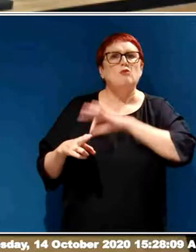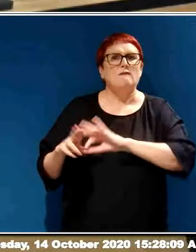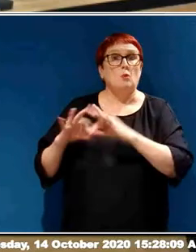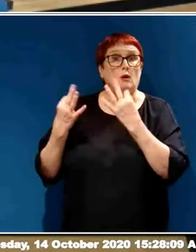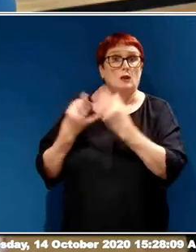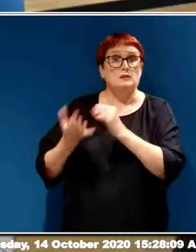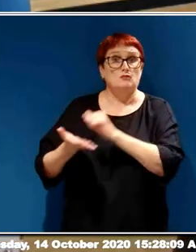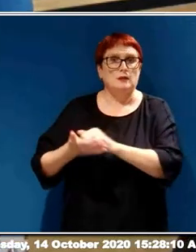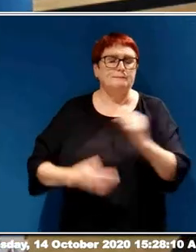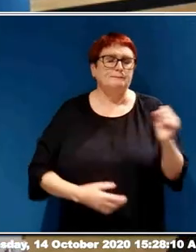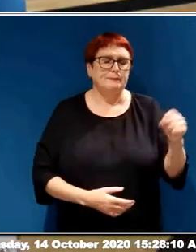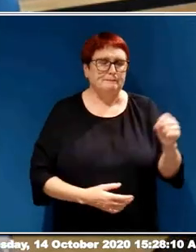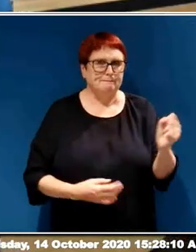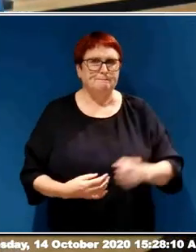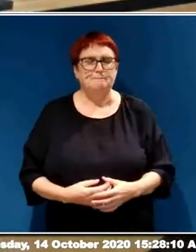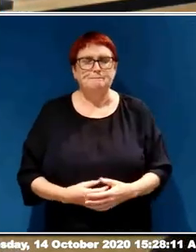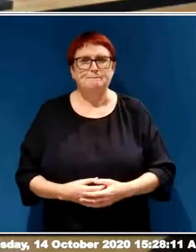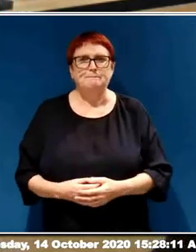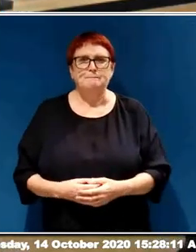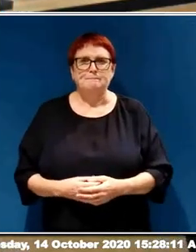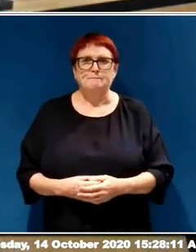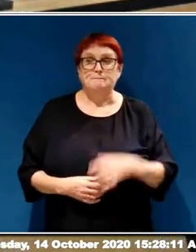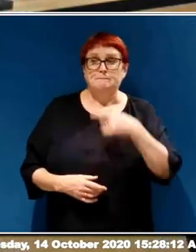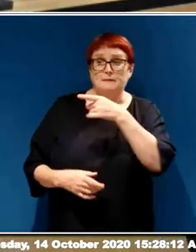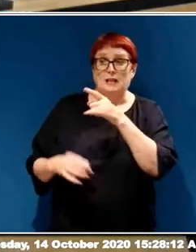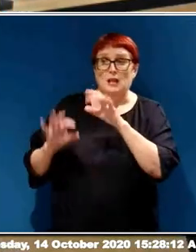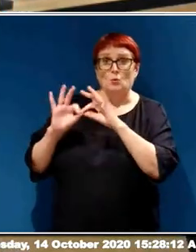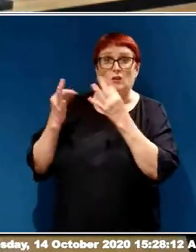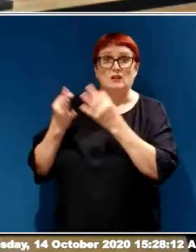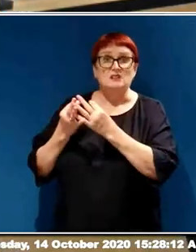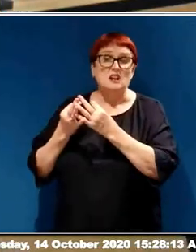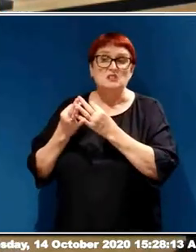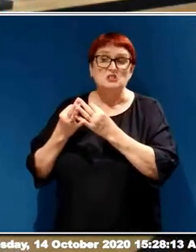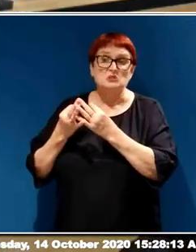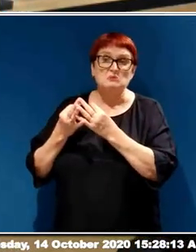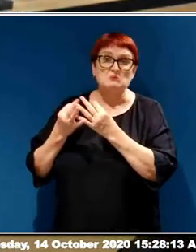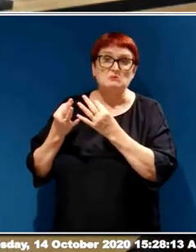You are a network of International Association of Positive